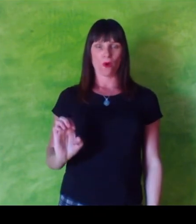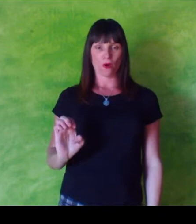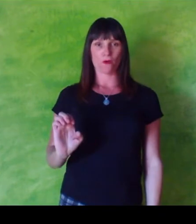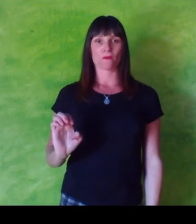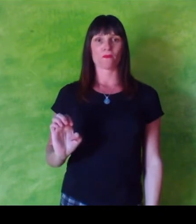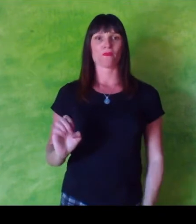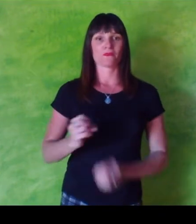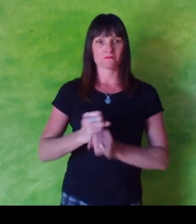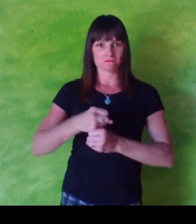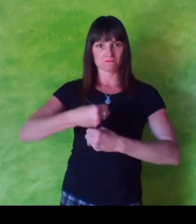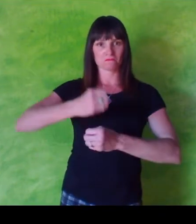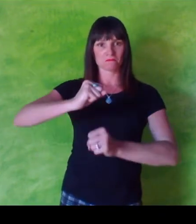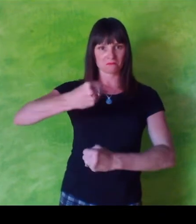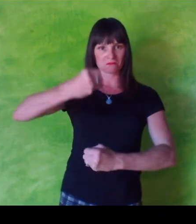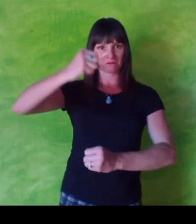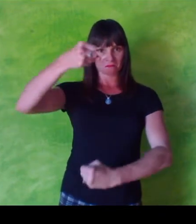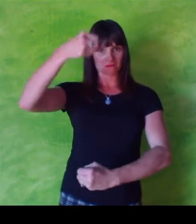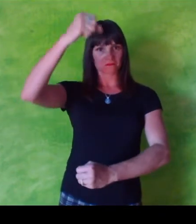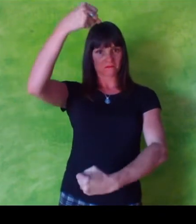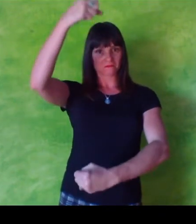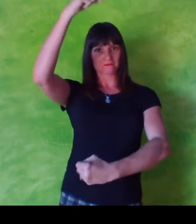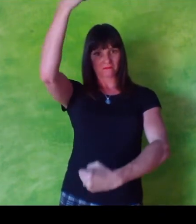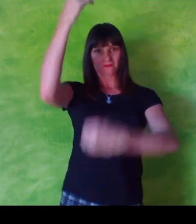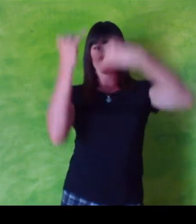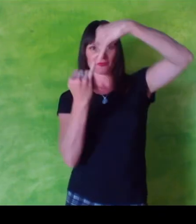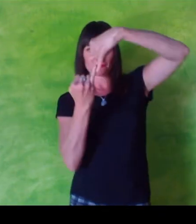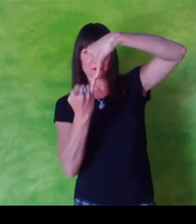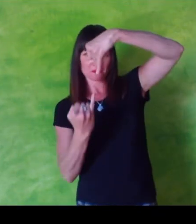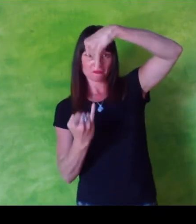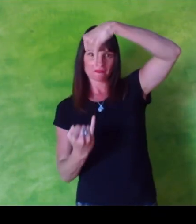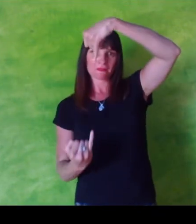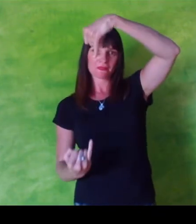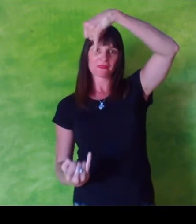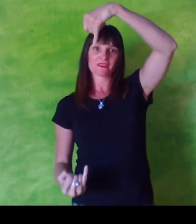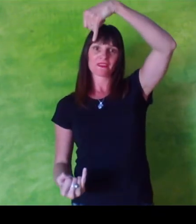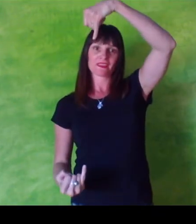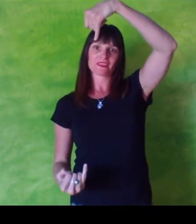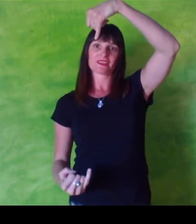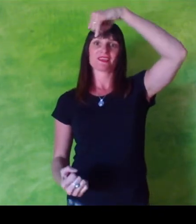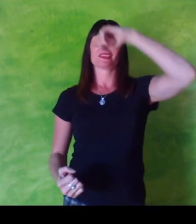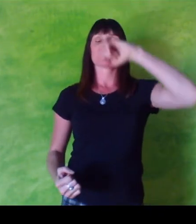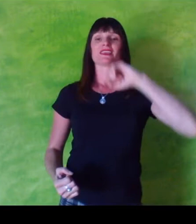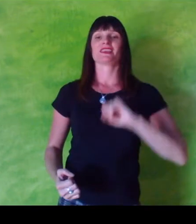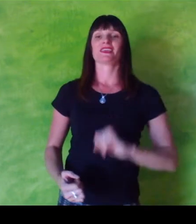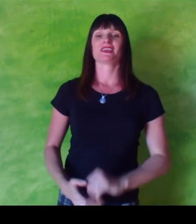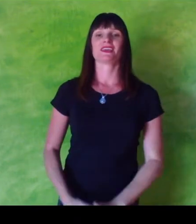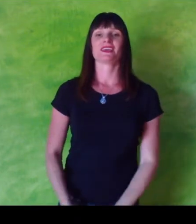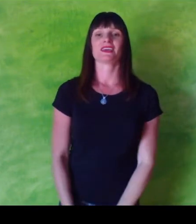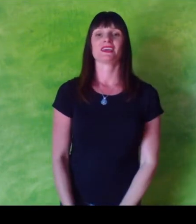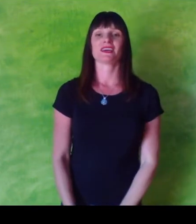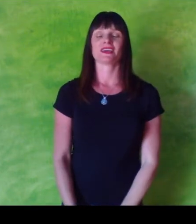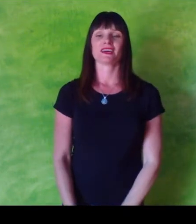having an actual rope that you make your roll out of